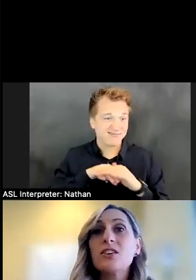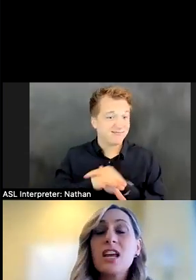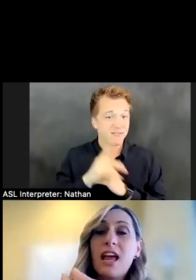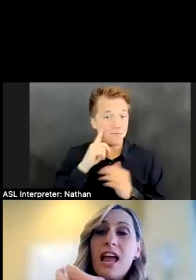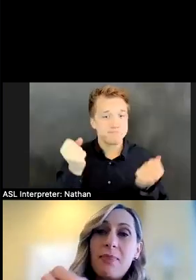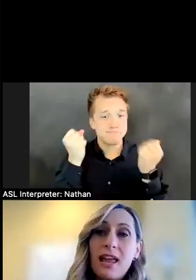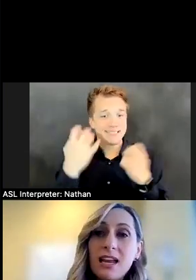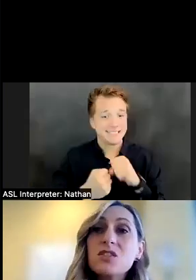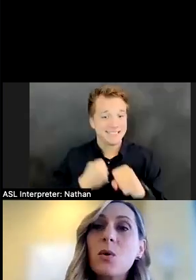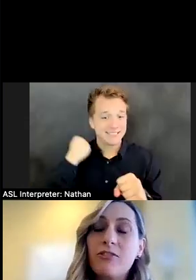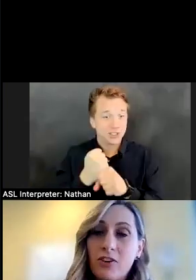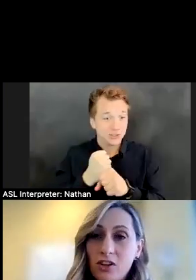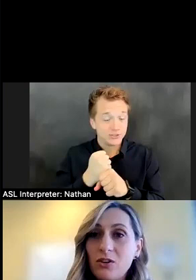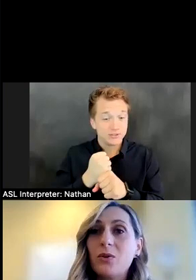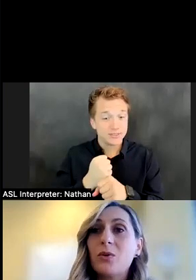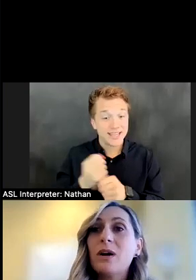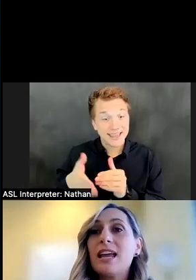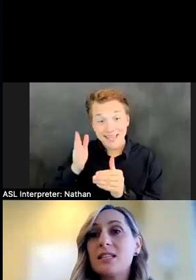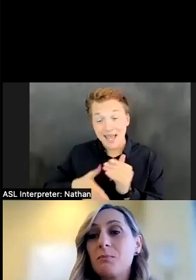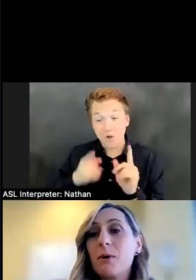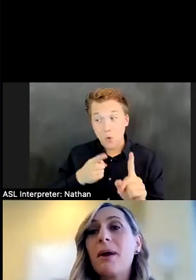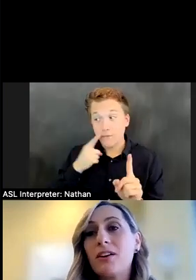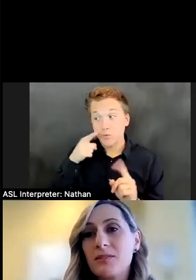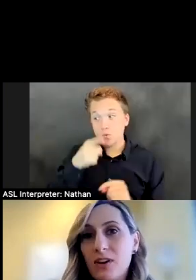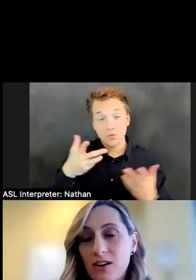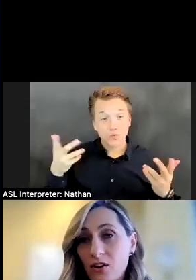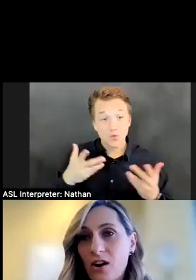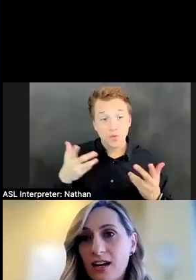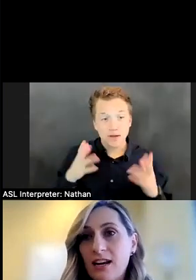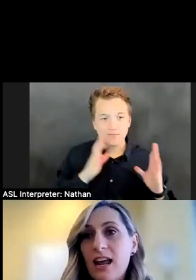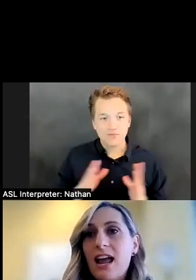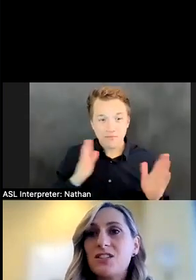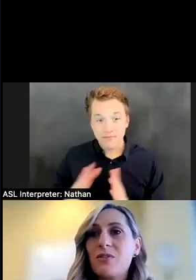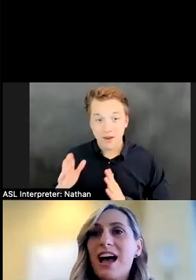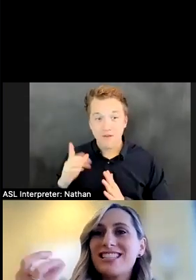years, and the end goal for you is preparedness for kindergarten.